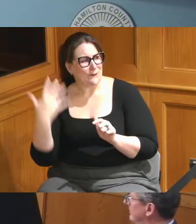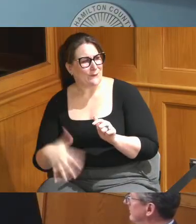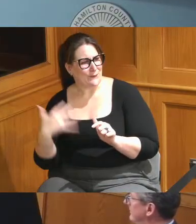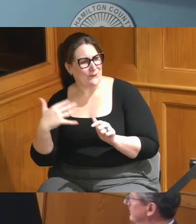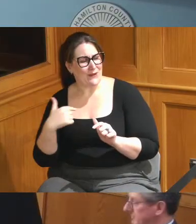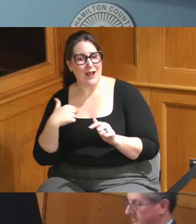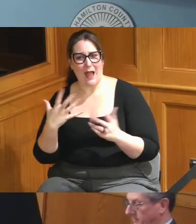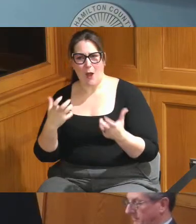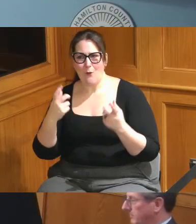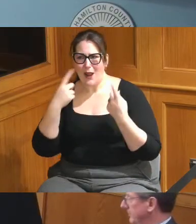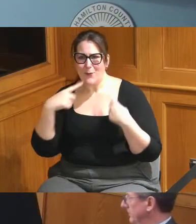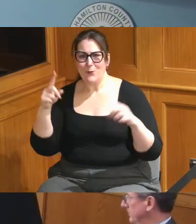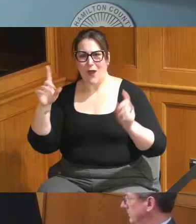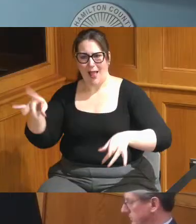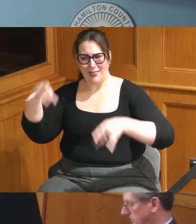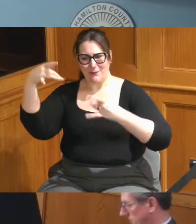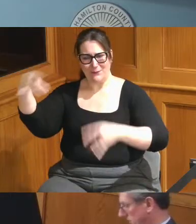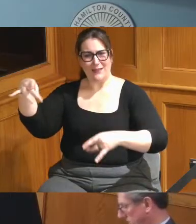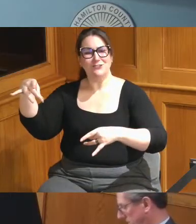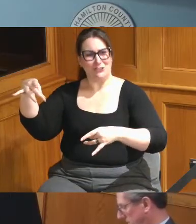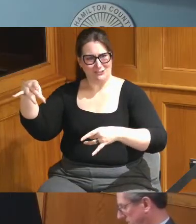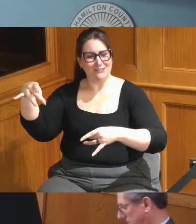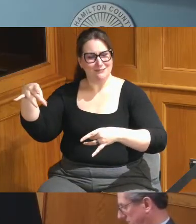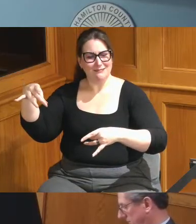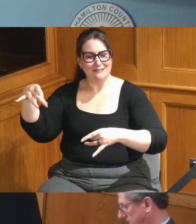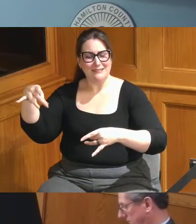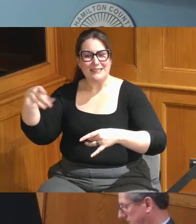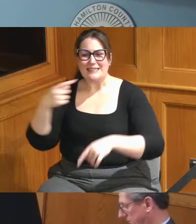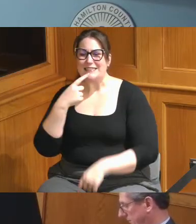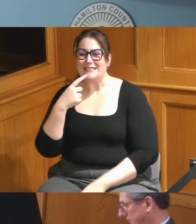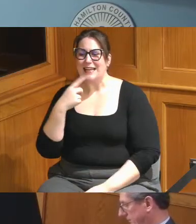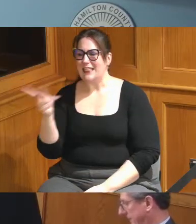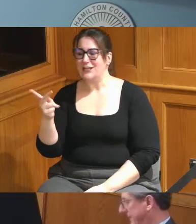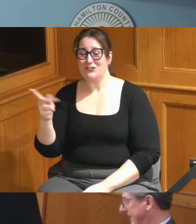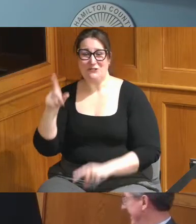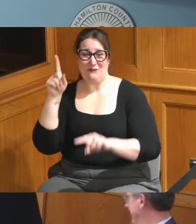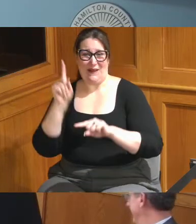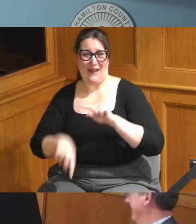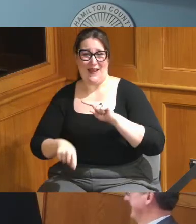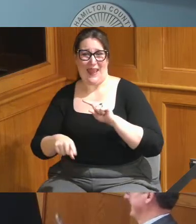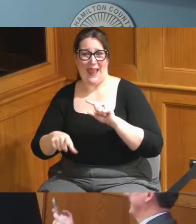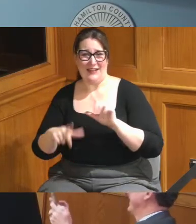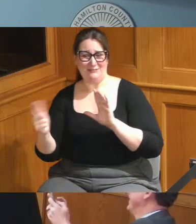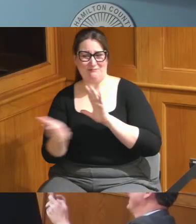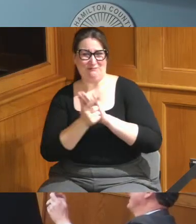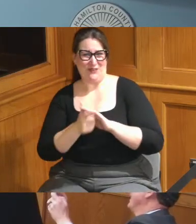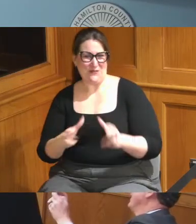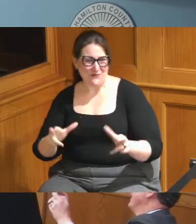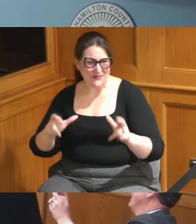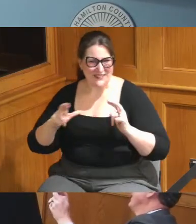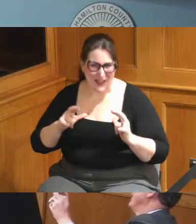do a proclamation that would declare that you guys cannot retire, but the Prosecutor's office